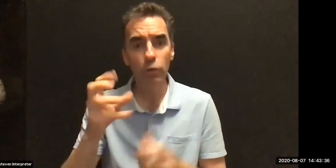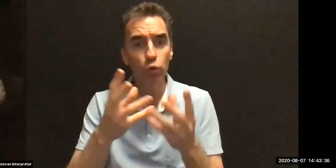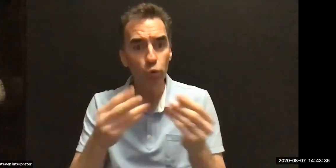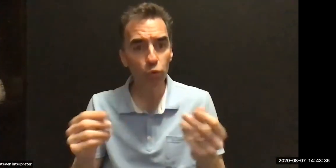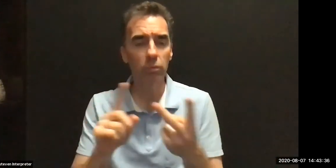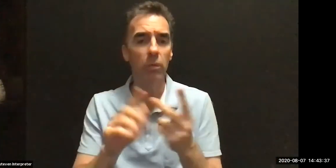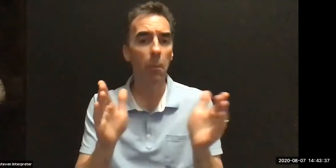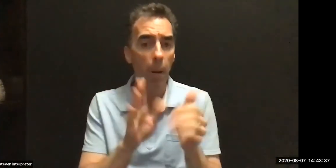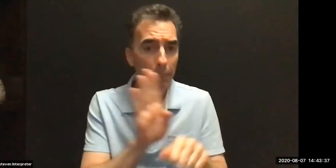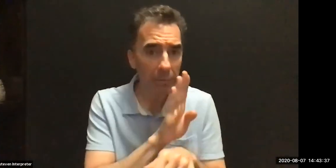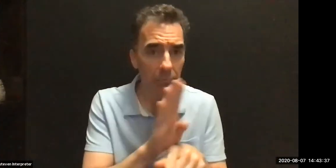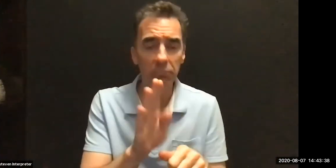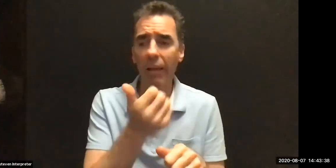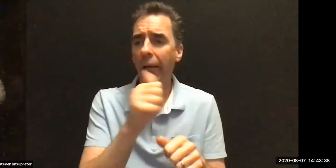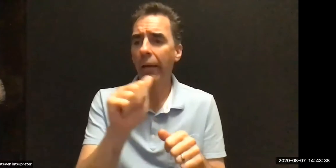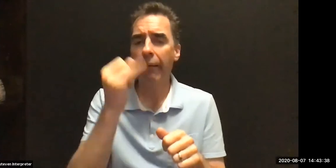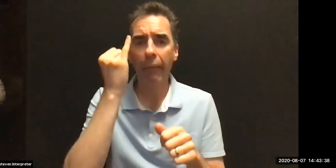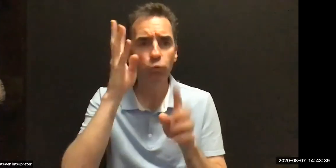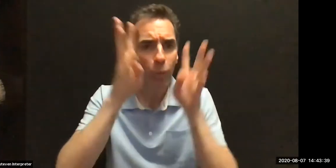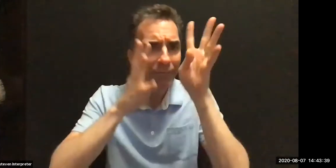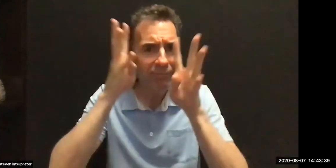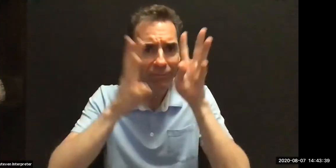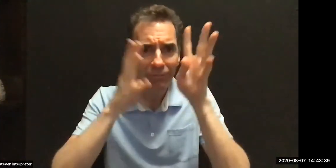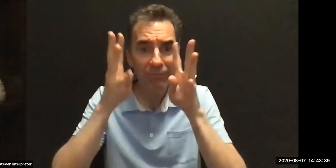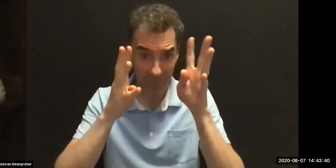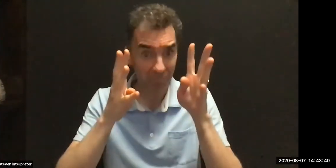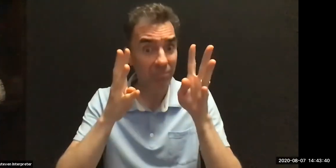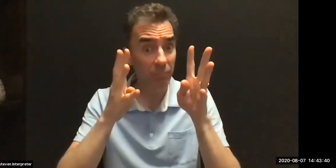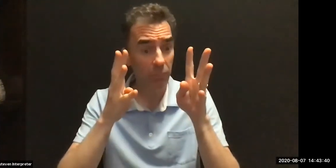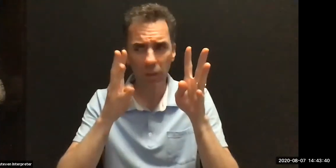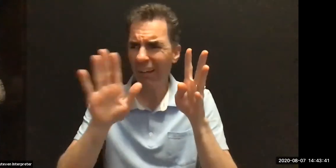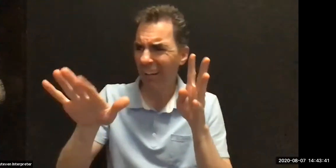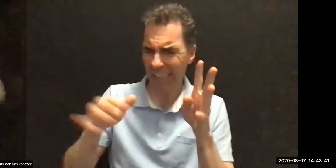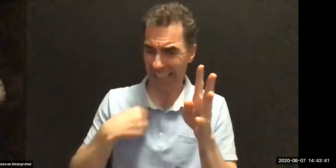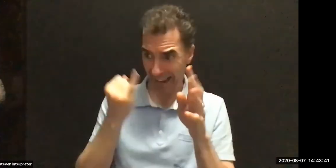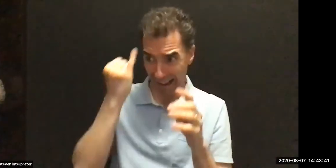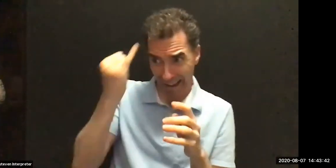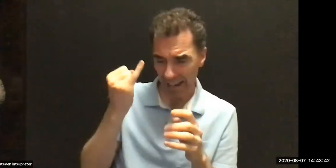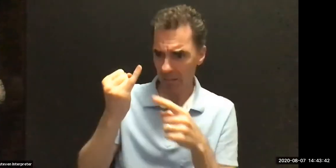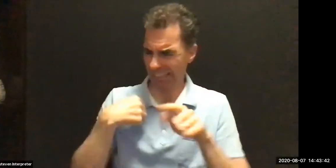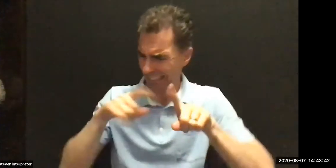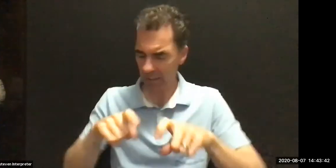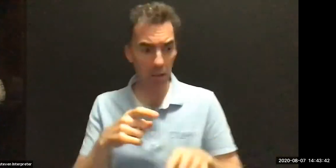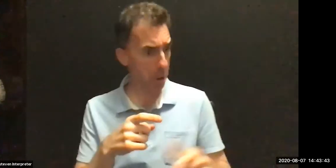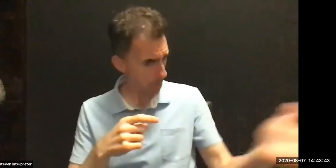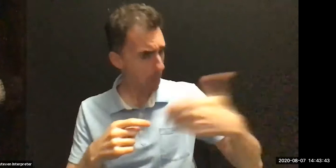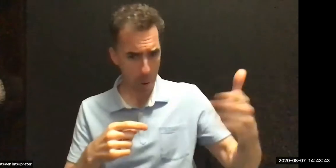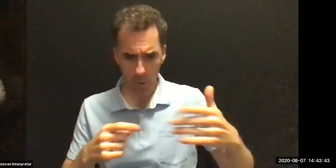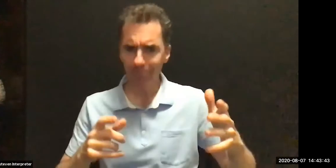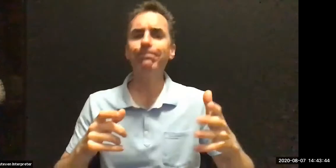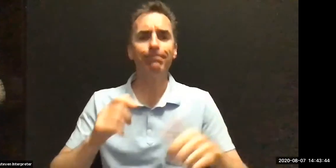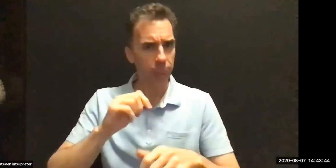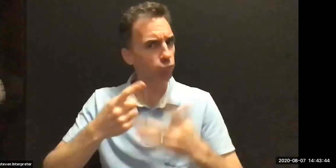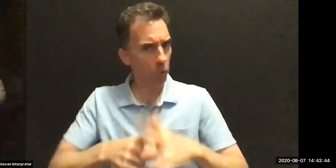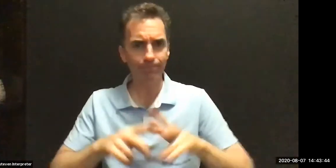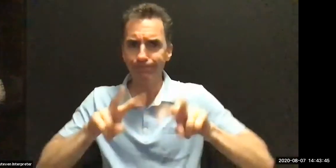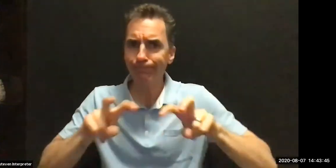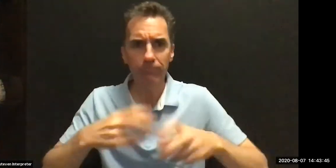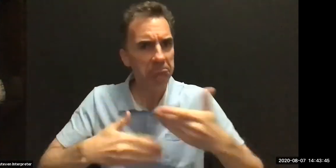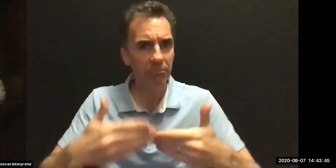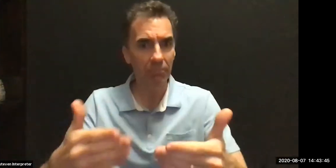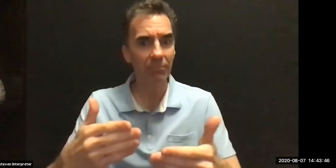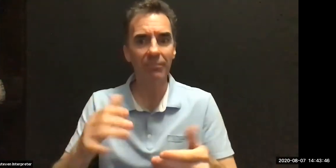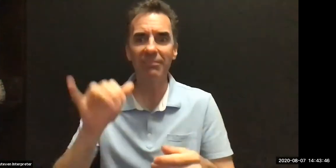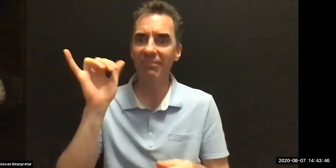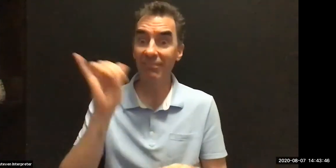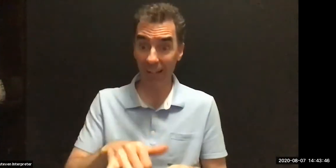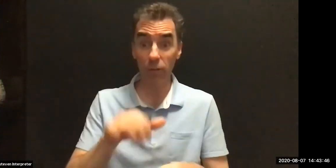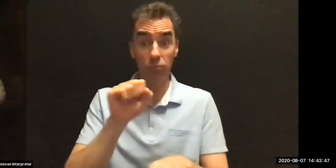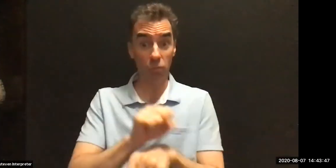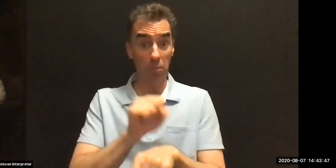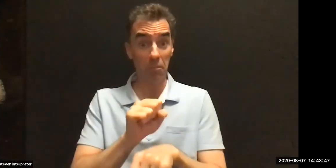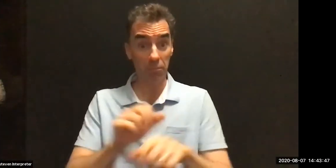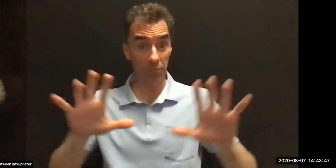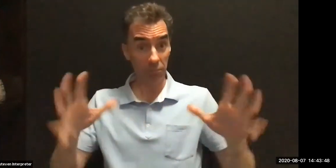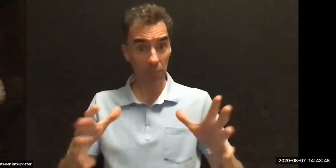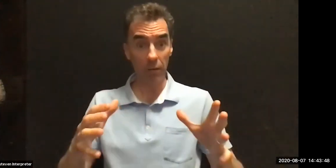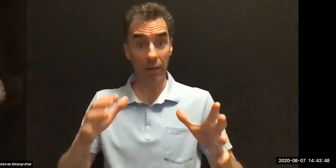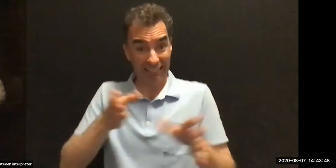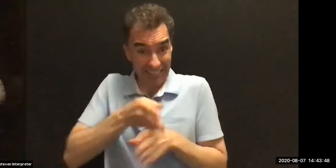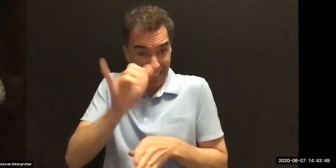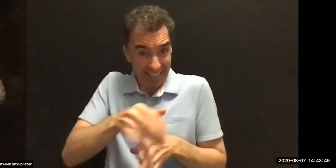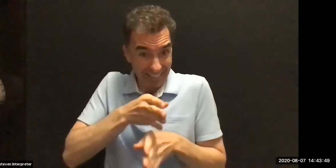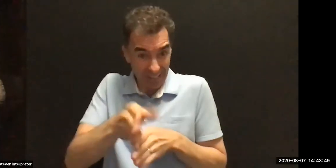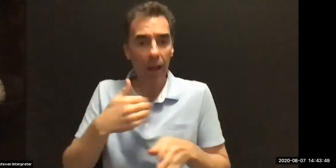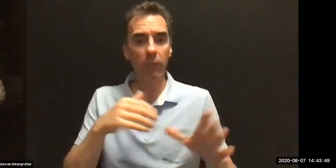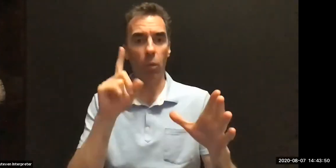Channelle Charest: or really any creative idea that someone wants to come in and test. And so we got probably the majority of our workforce at the current moment. So we have over 100 folks within that specific business, including